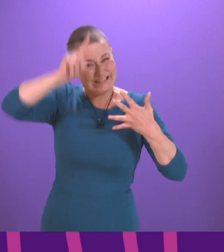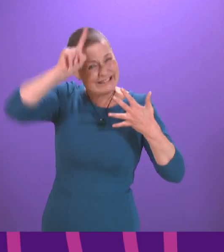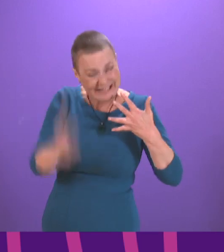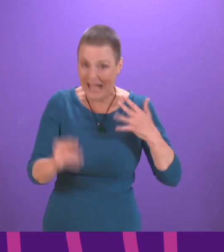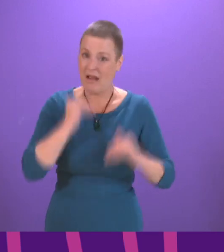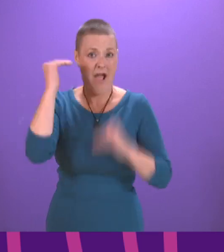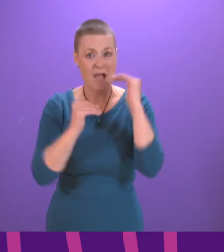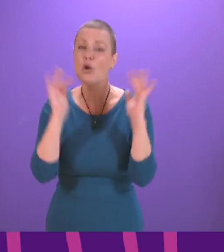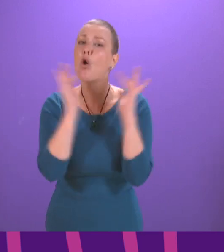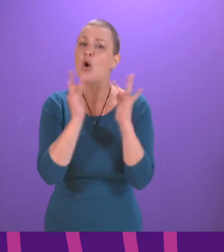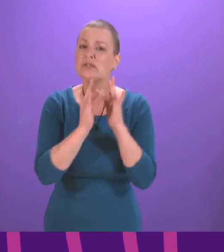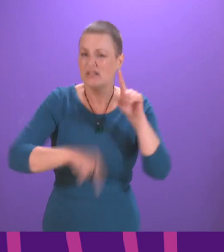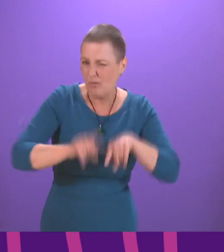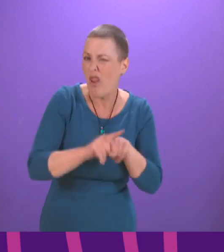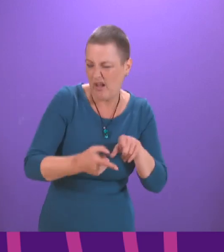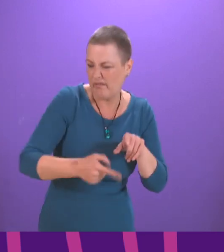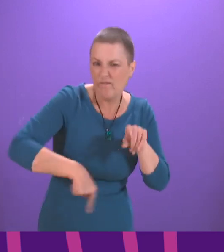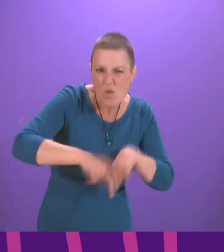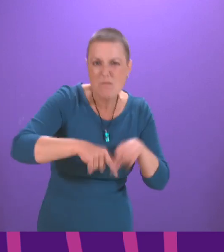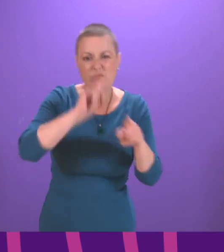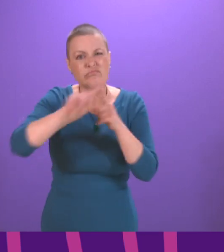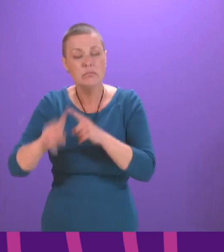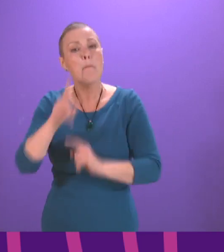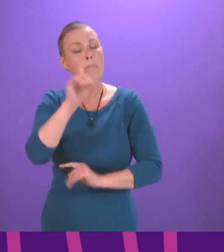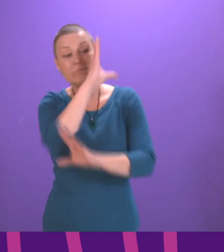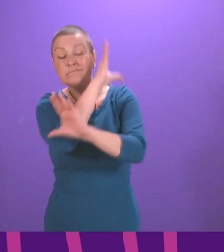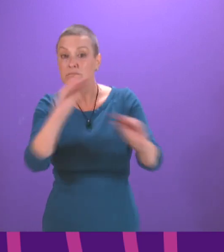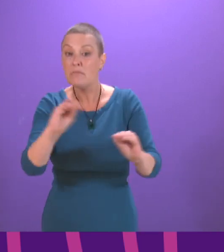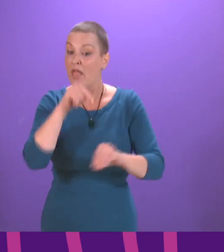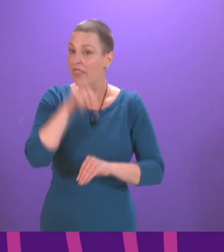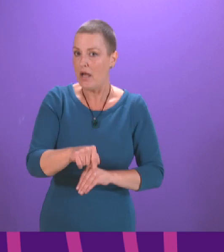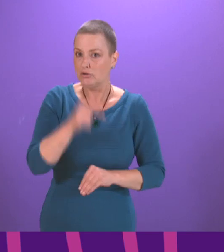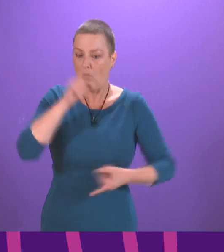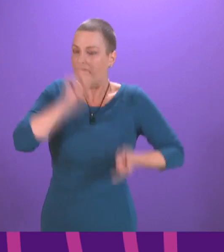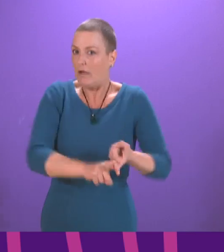I assure Bob Doris and others that we will keep that situation under review, because